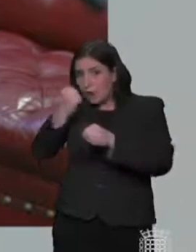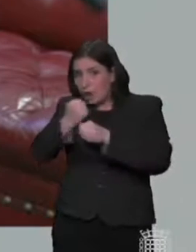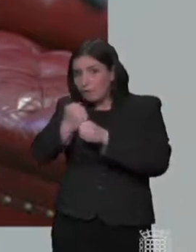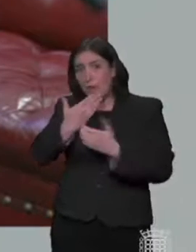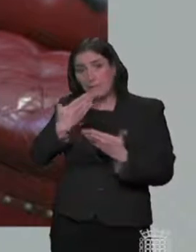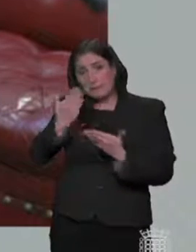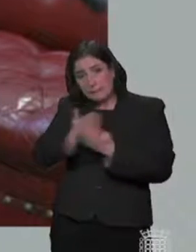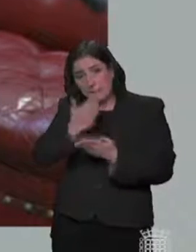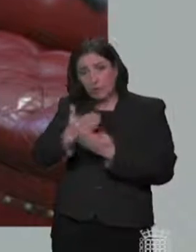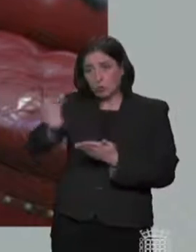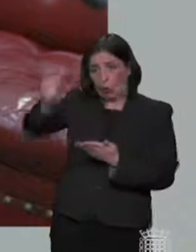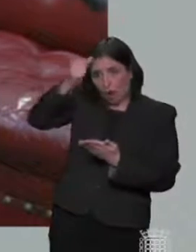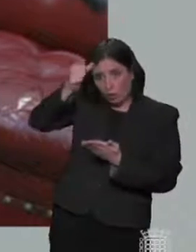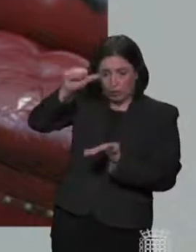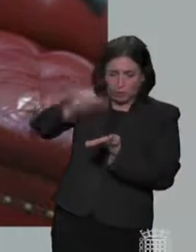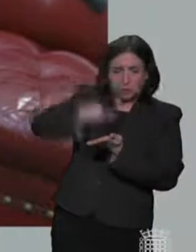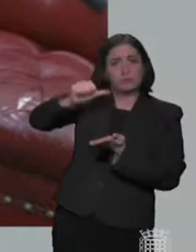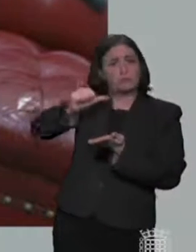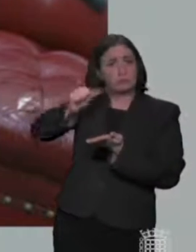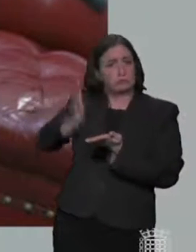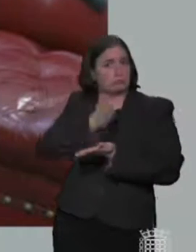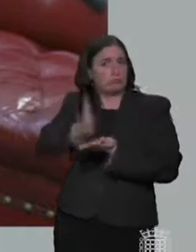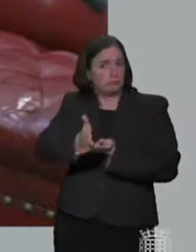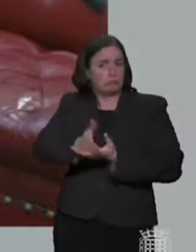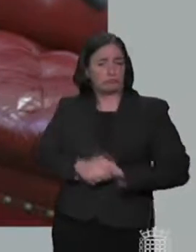i hope the majesty's government will also continue to take advice from those who are